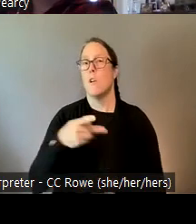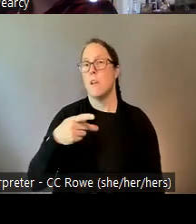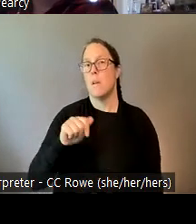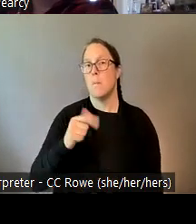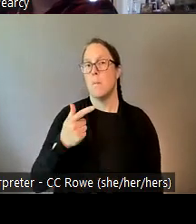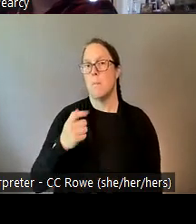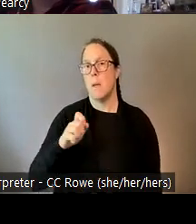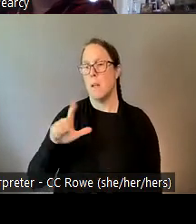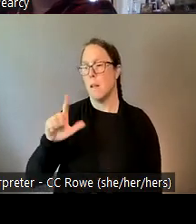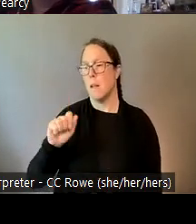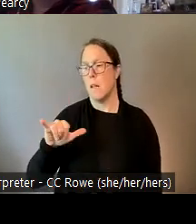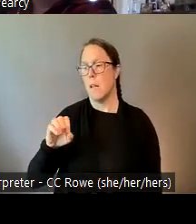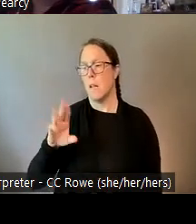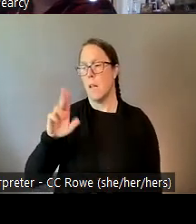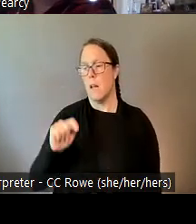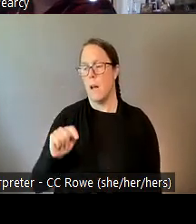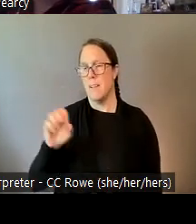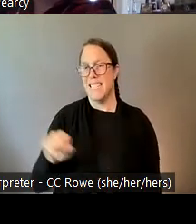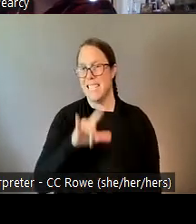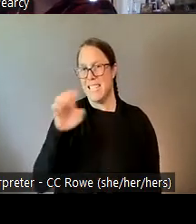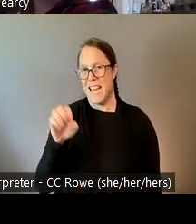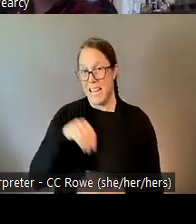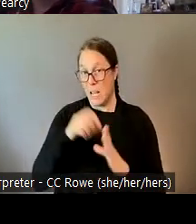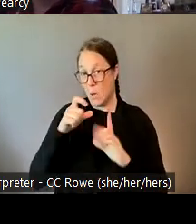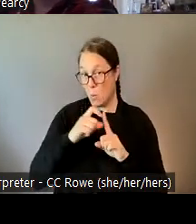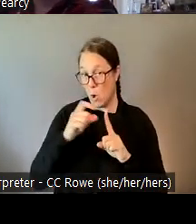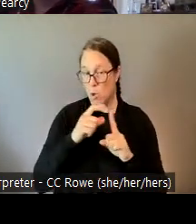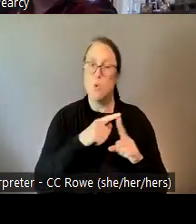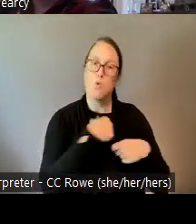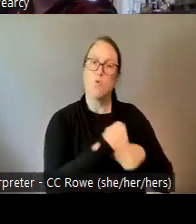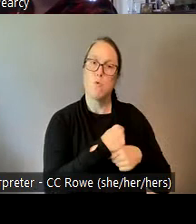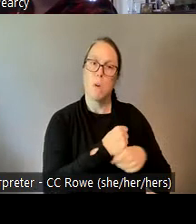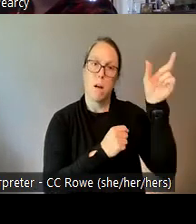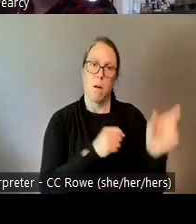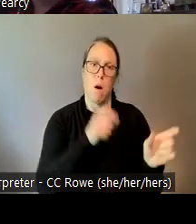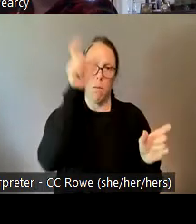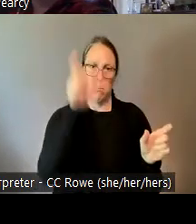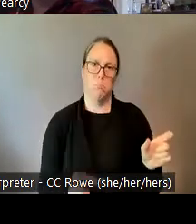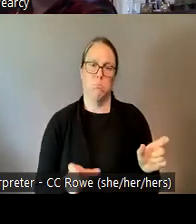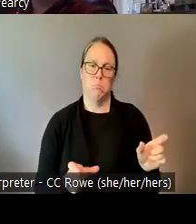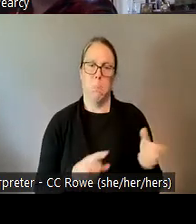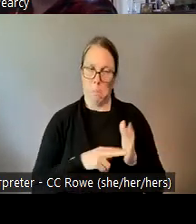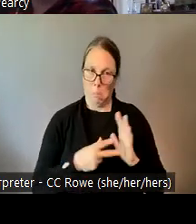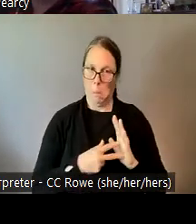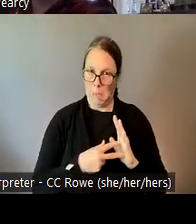in Word and create columns that way. This will ensure that the document